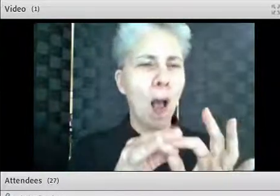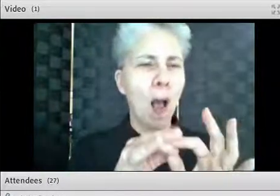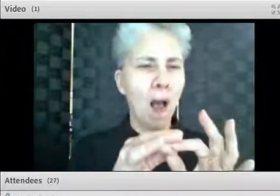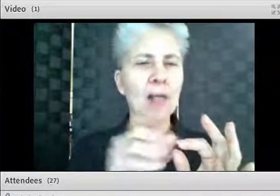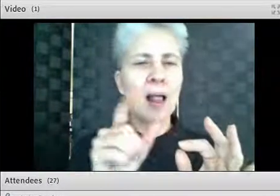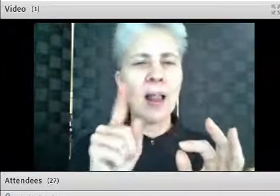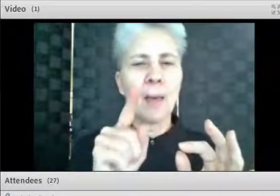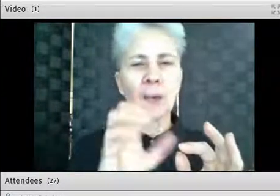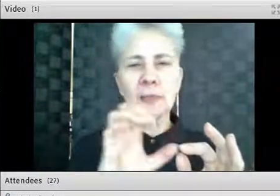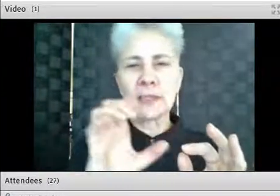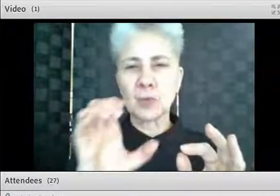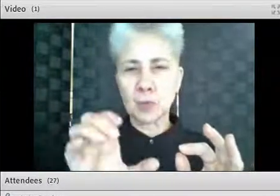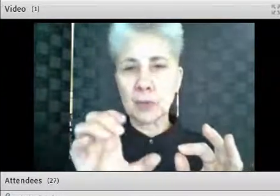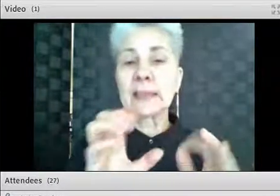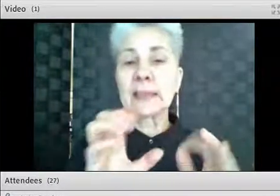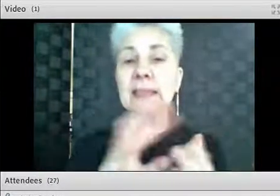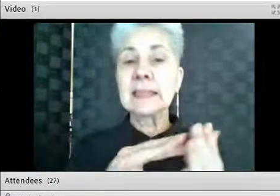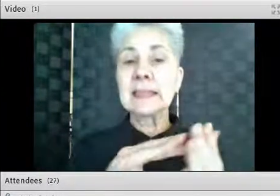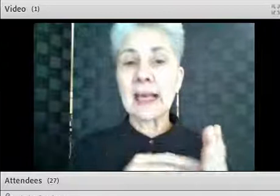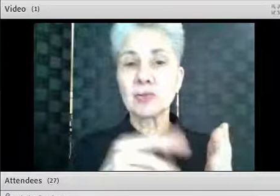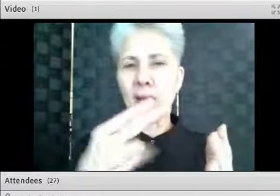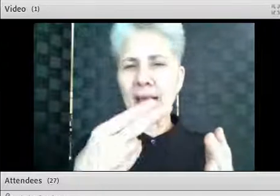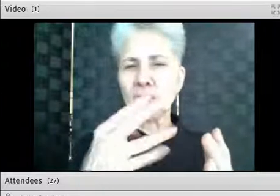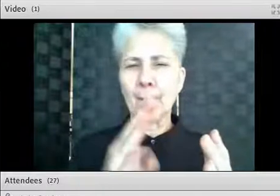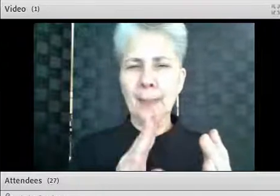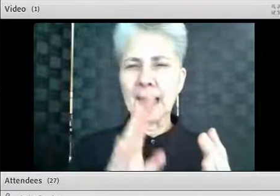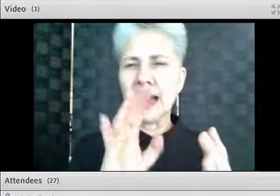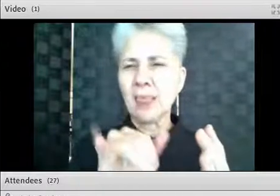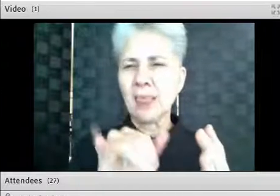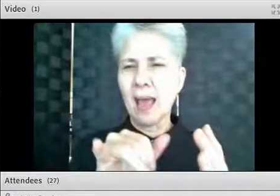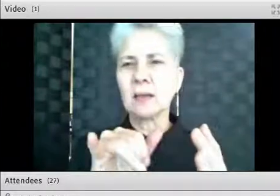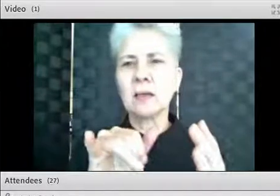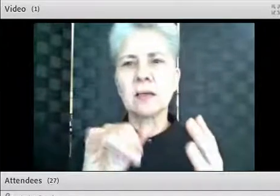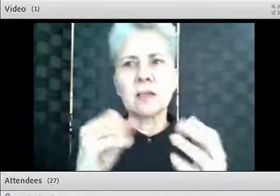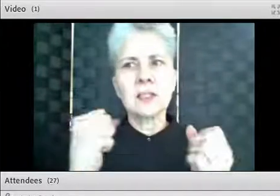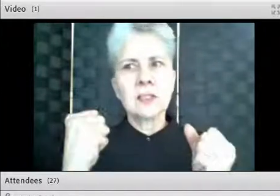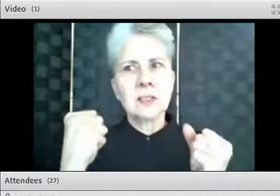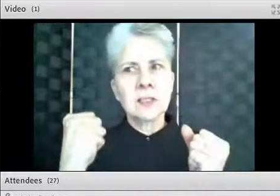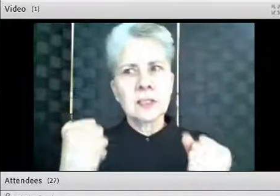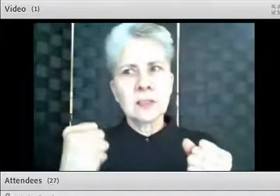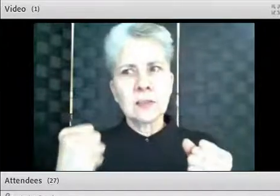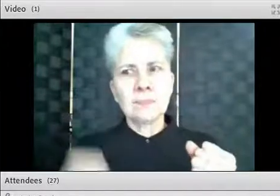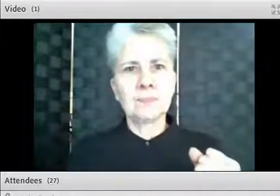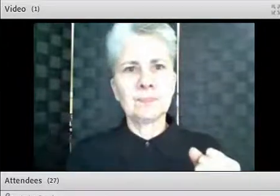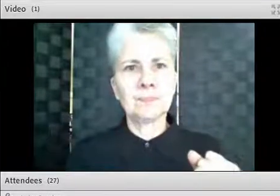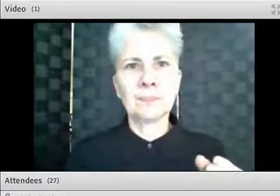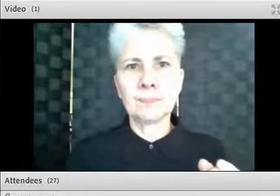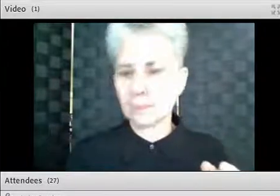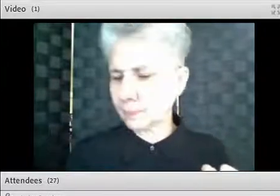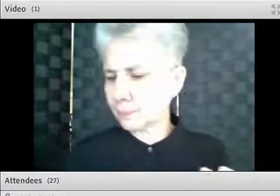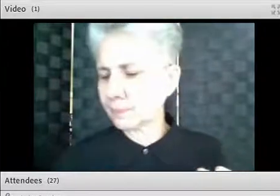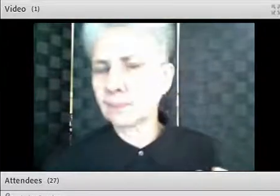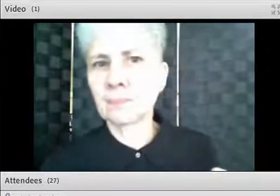this HB, you know, 99.7 and so forth. At the top, this is Classification Web